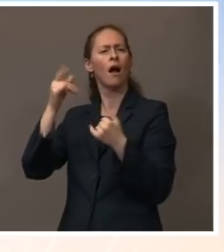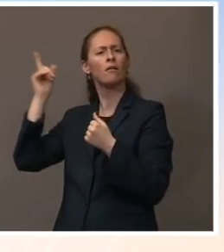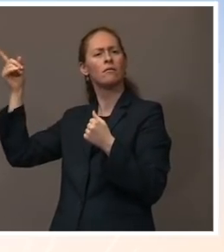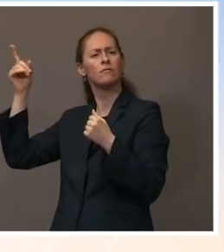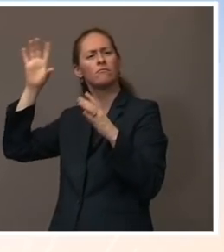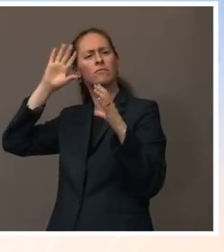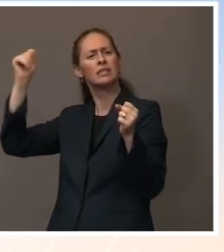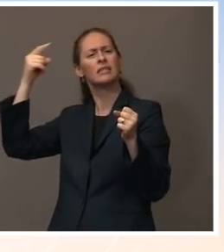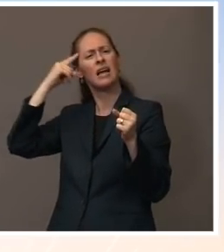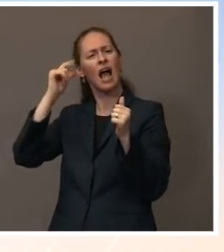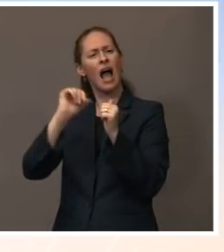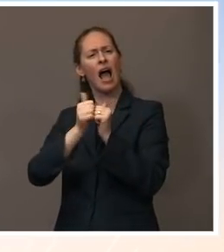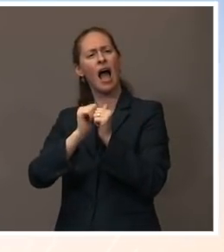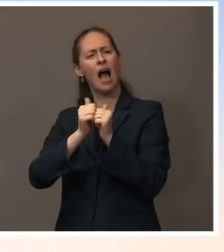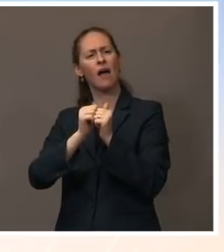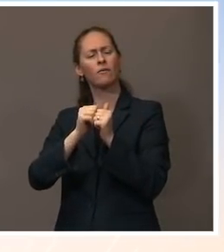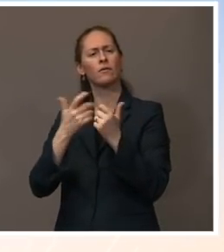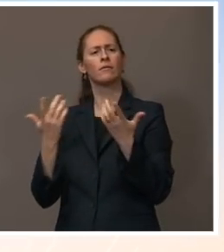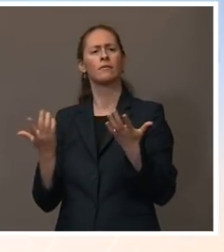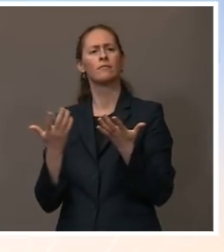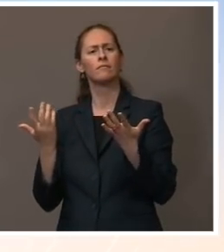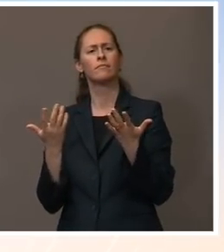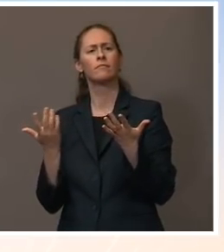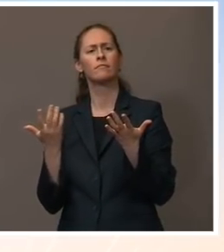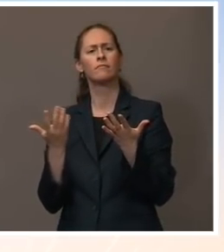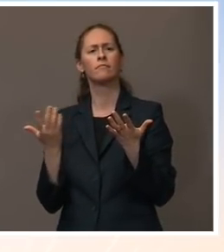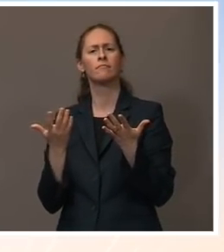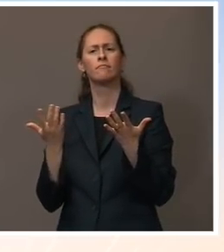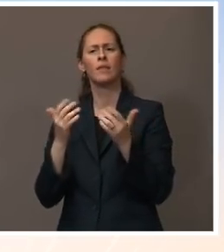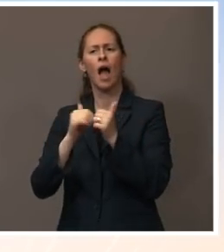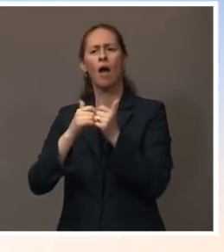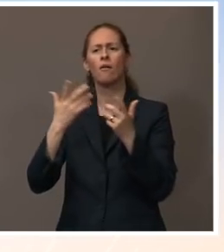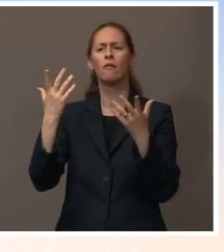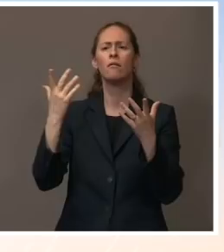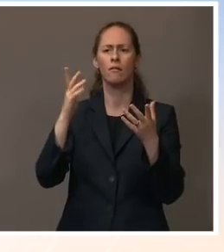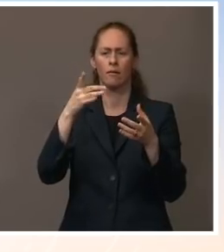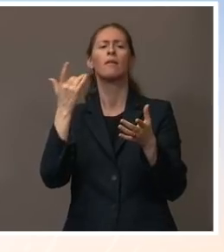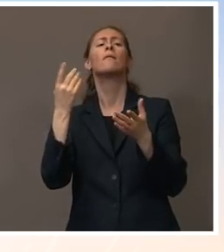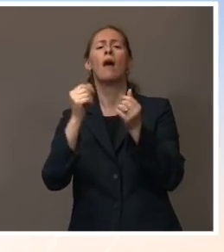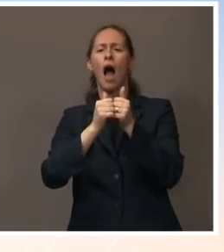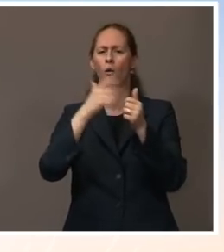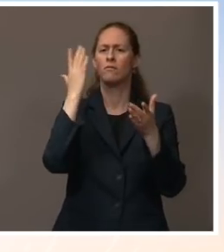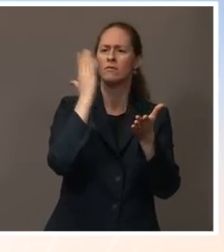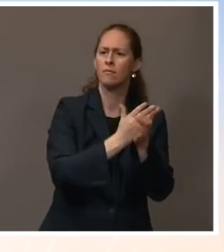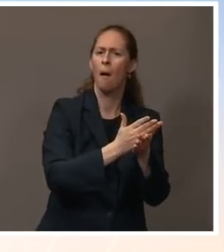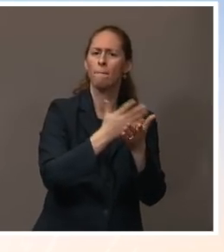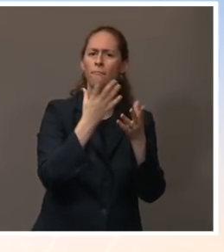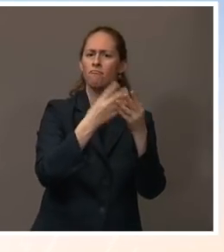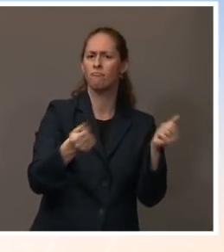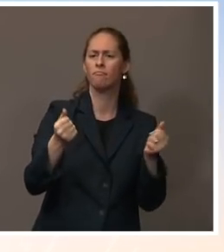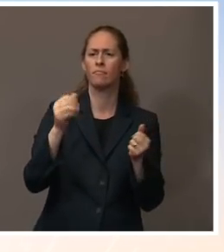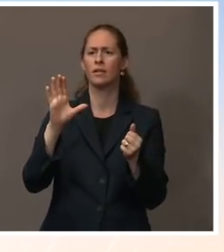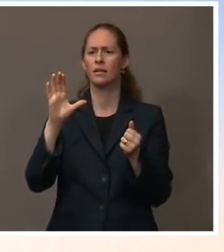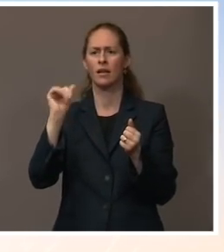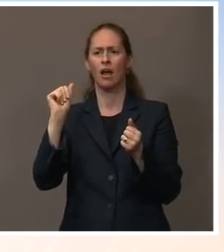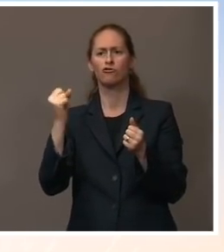Ms. Psaki: I don't think I have a -- any new position on that for you, but I'm happy to check and see if there's anything more to report. The Press: So his stated position from his website,